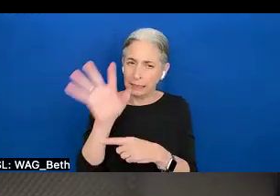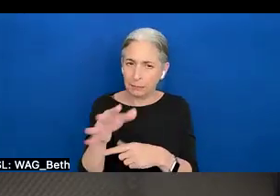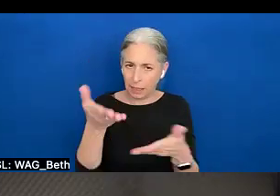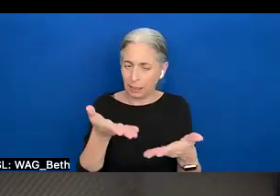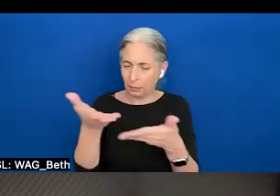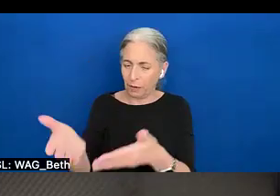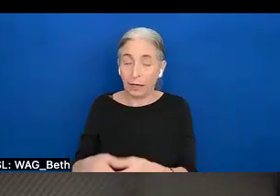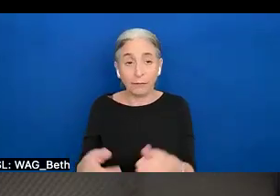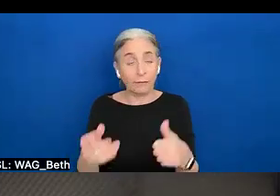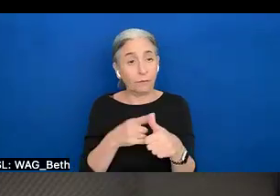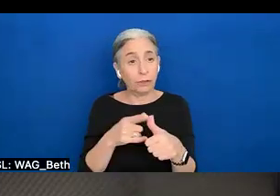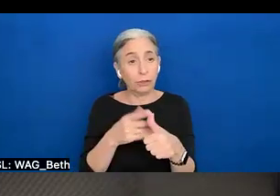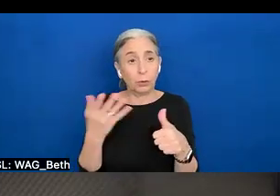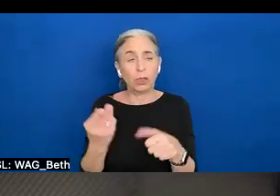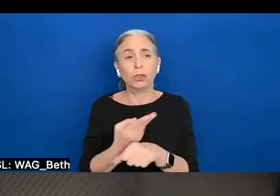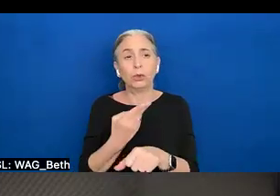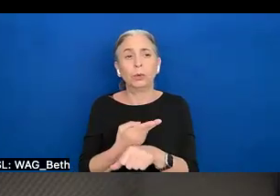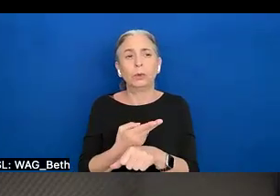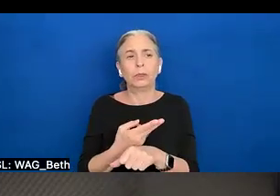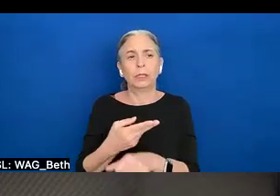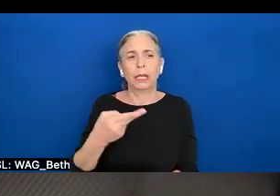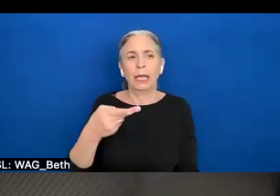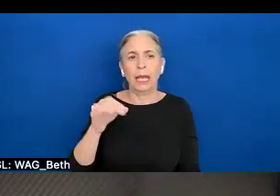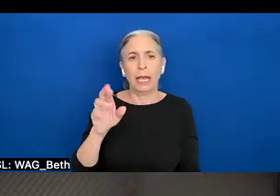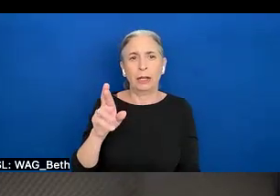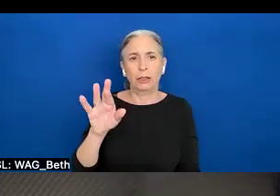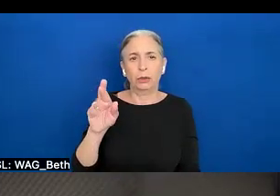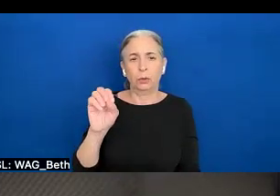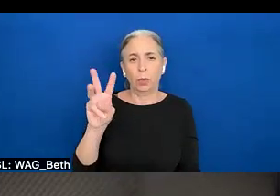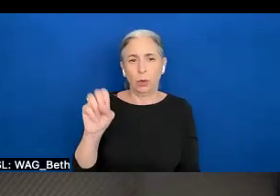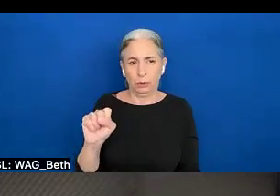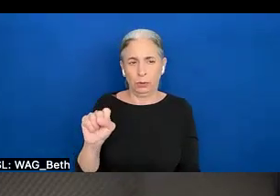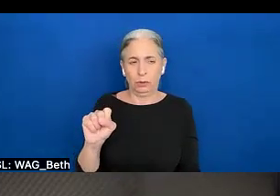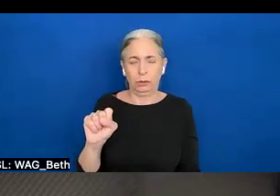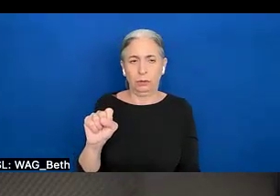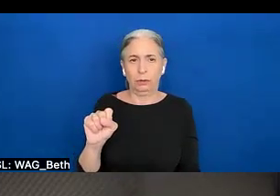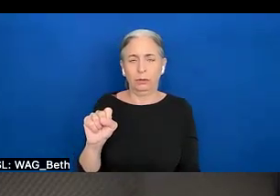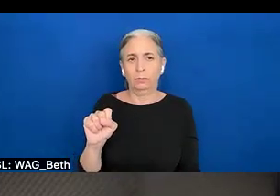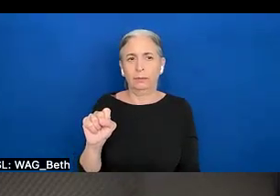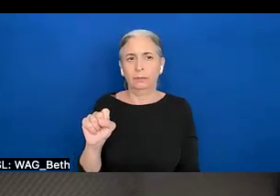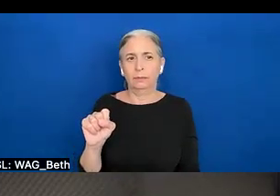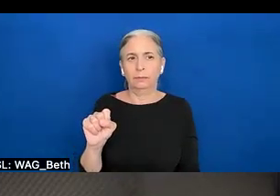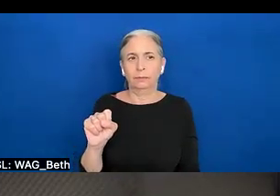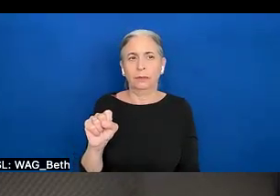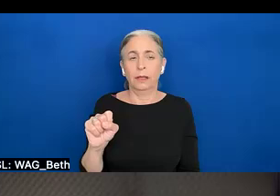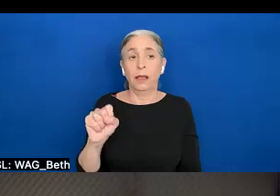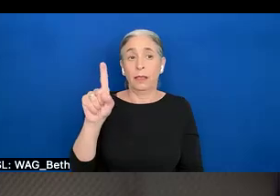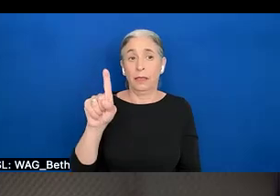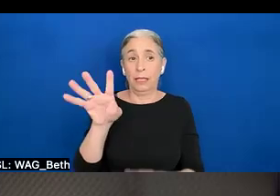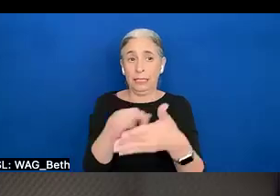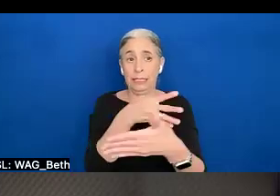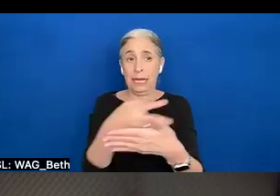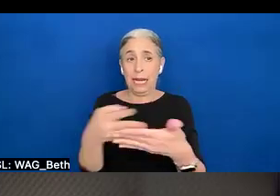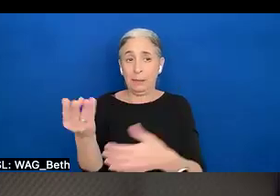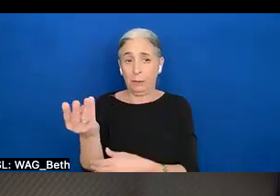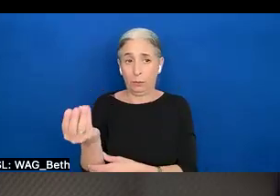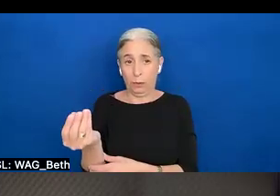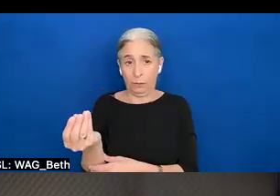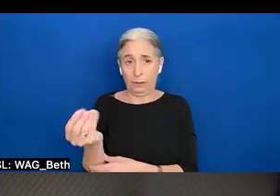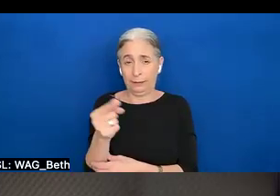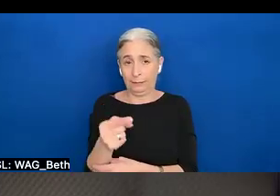The first one is to use header rows in the table